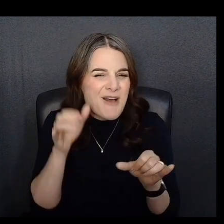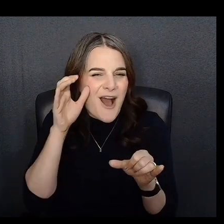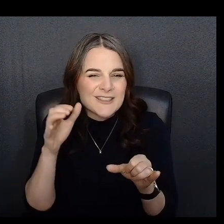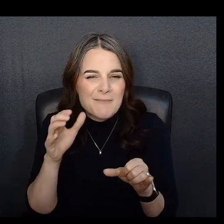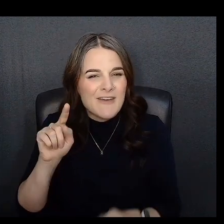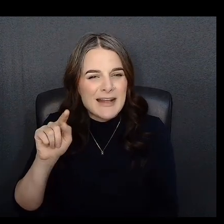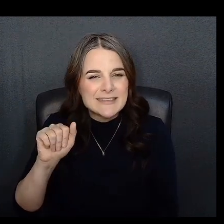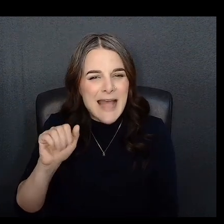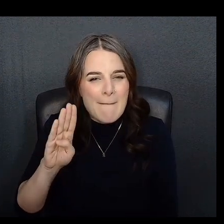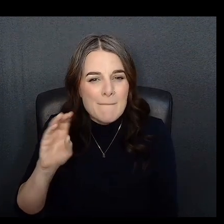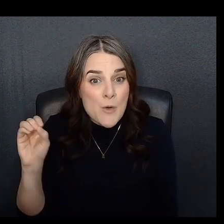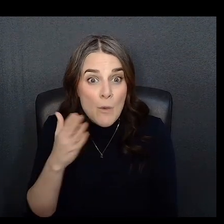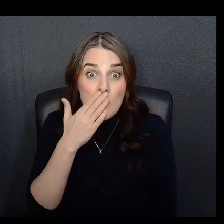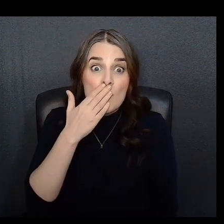And then we want to make sure, though,